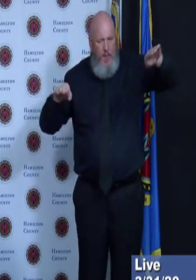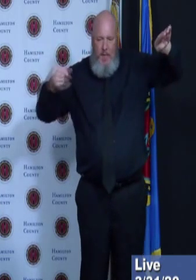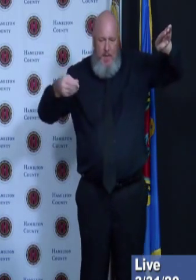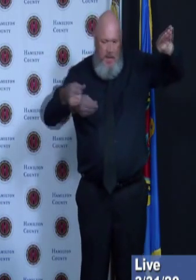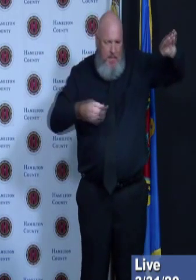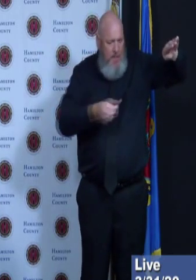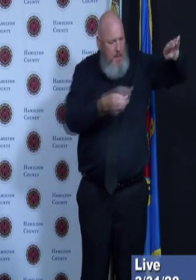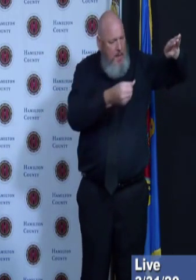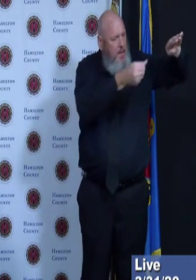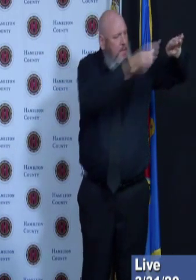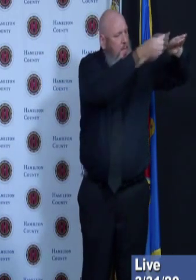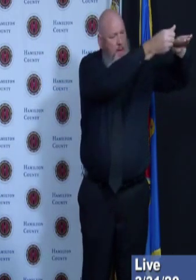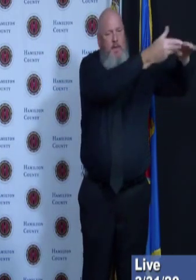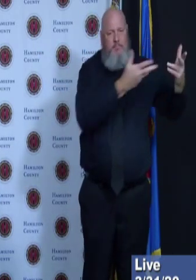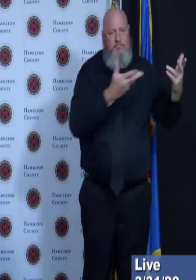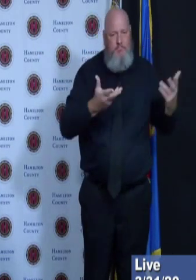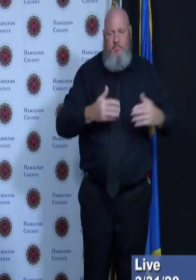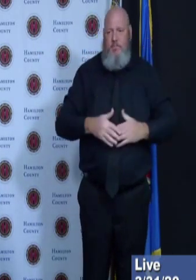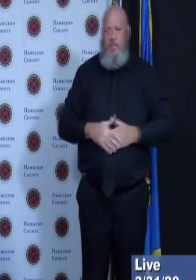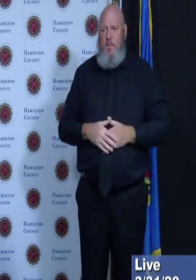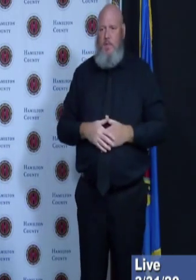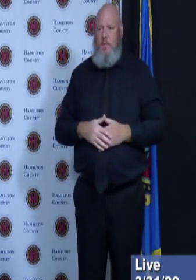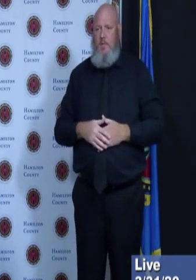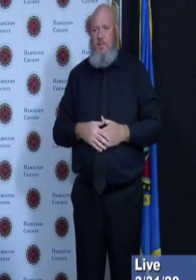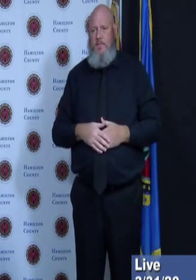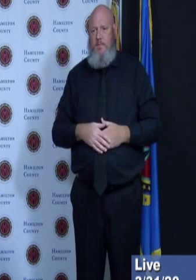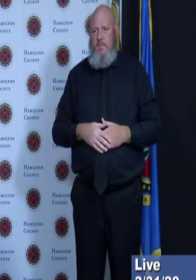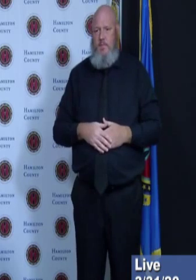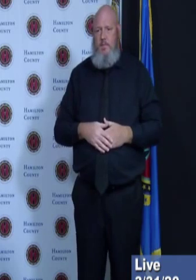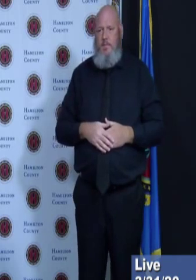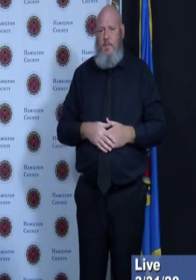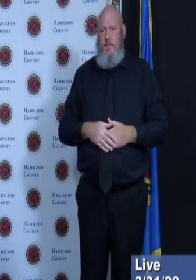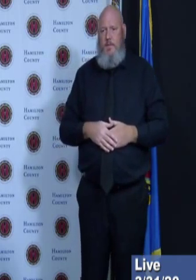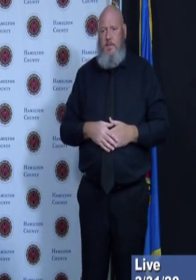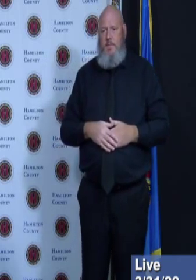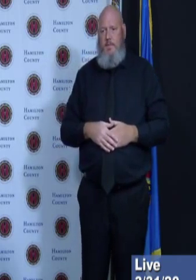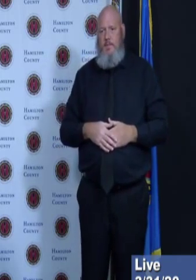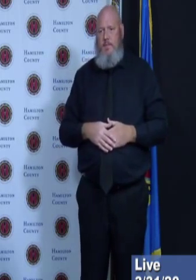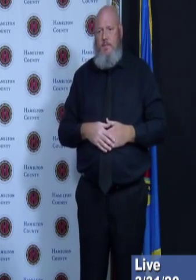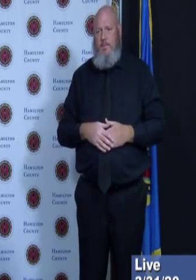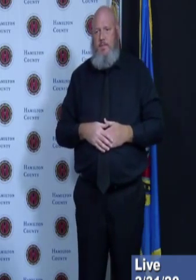trend looks like I mean Greg just talked about this this is hard to measure and